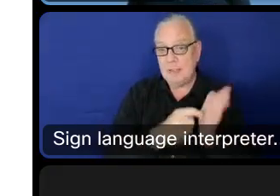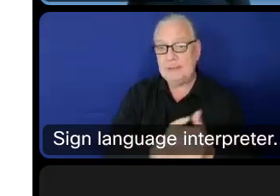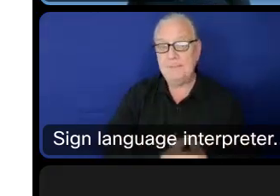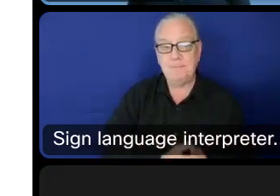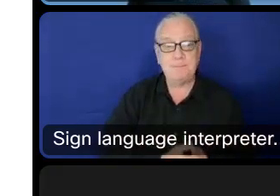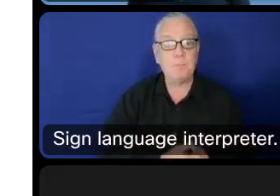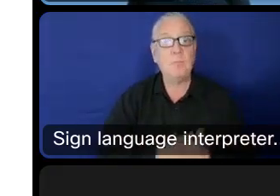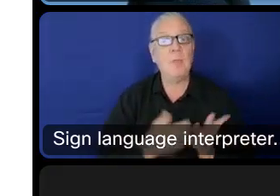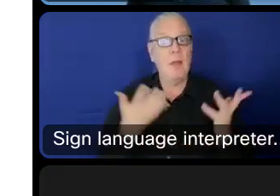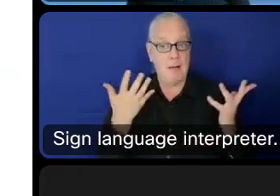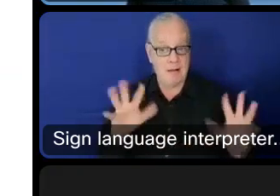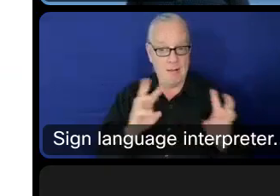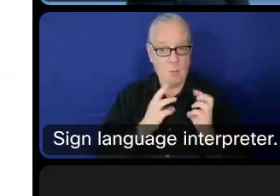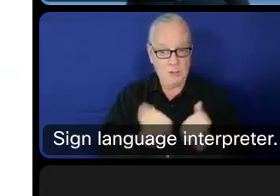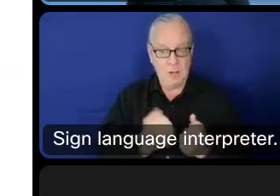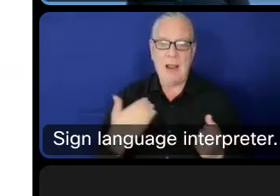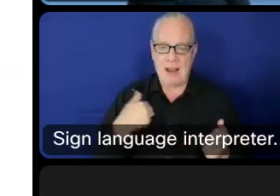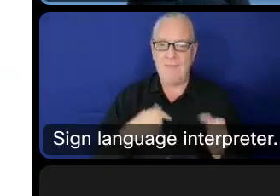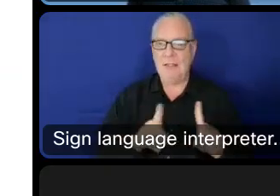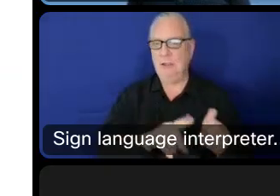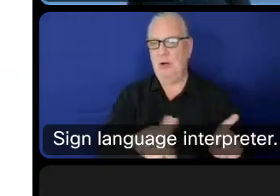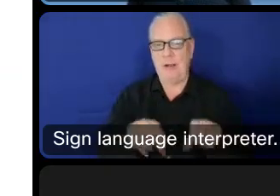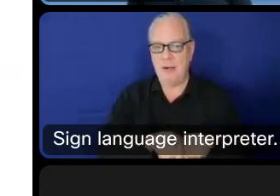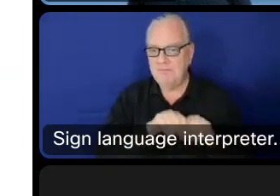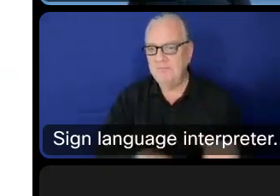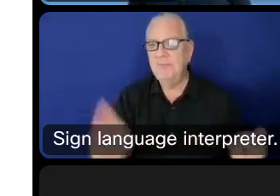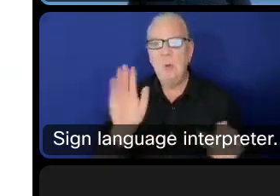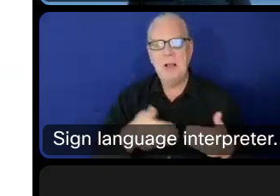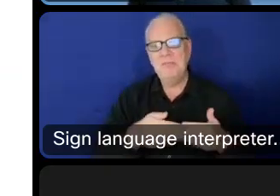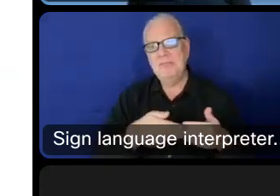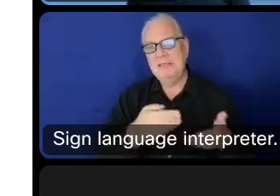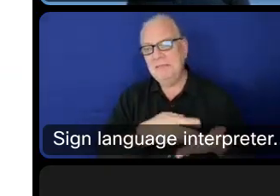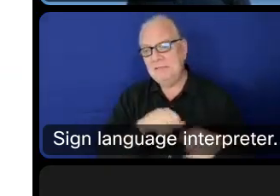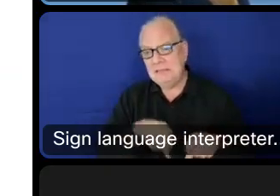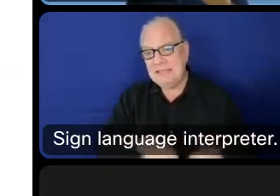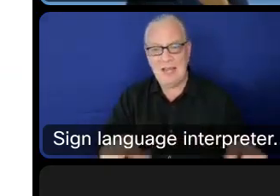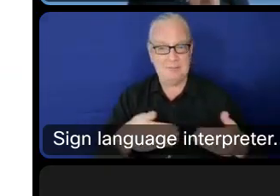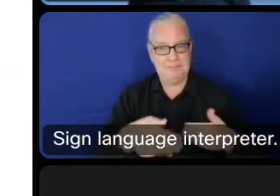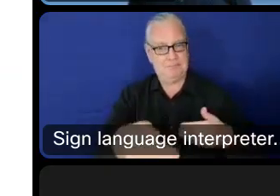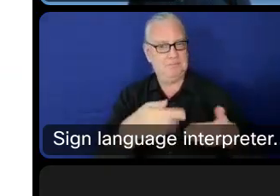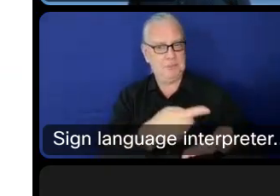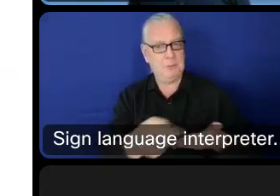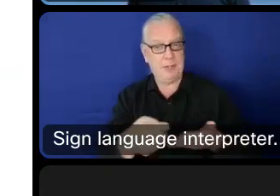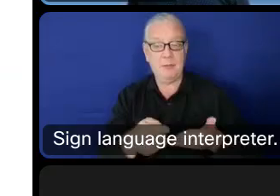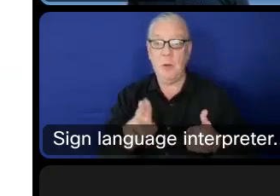you to complete. This will also be sent within a week. We use this information to improve your experience. So, please take